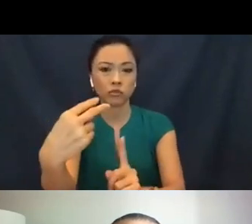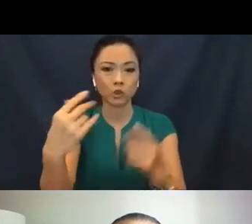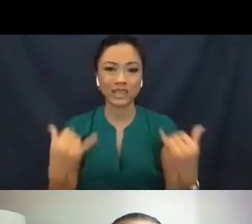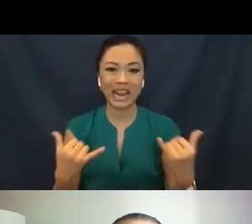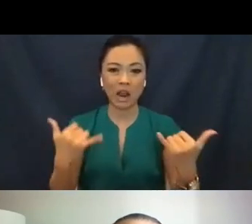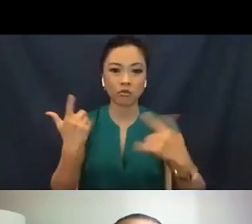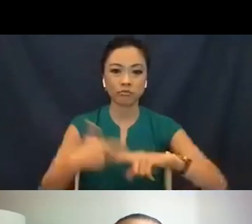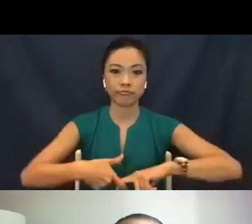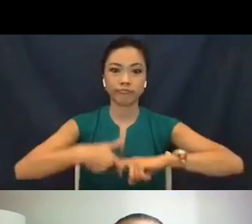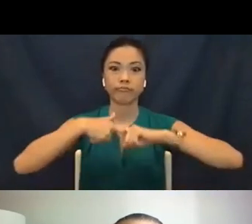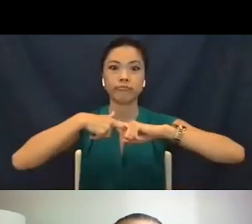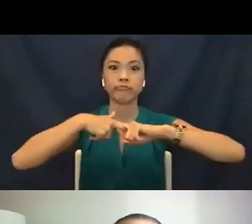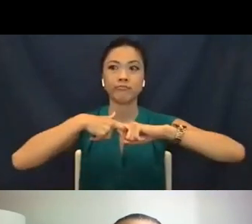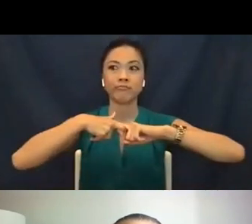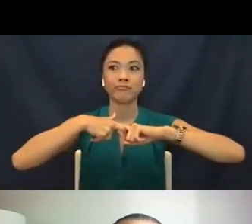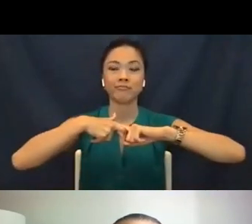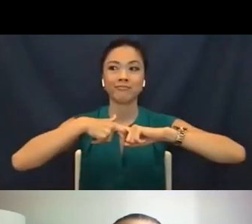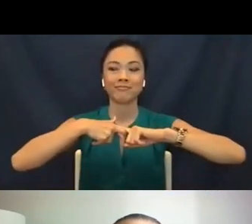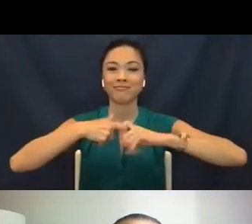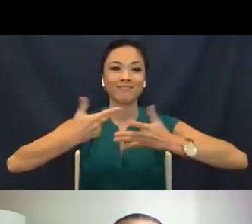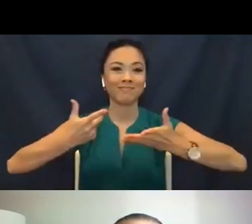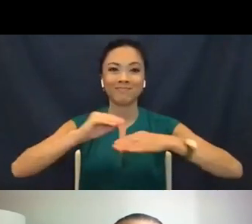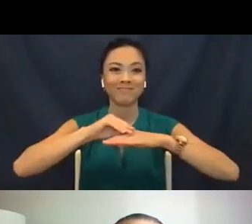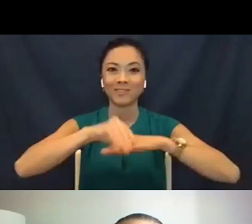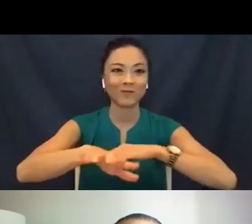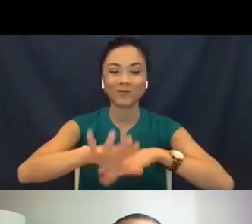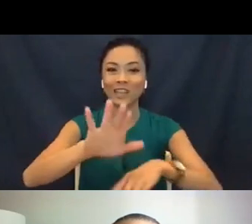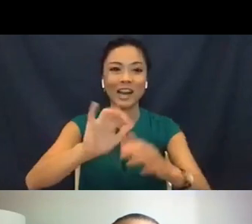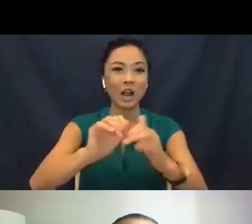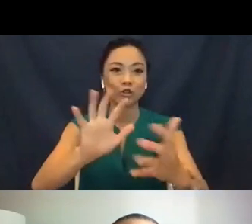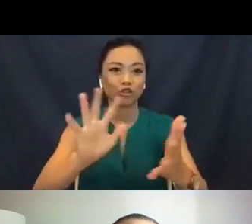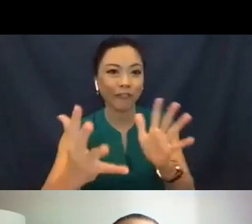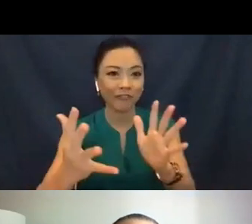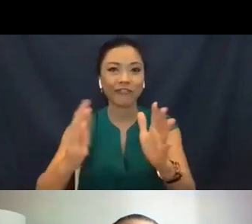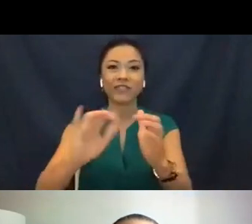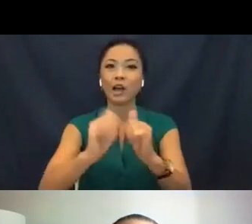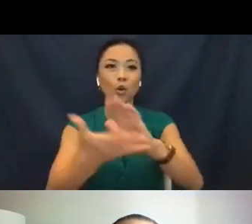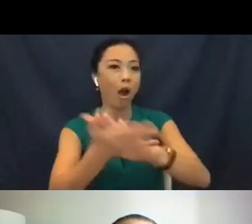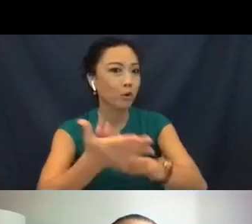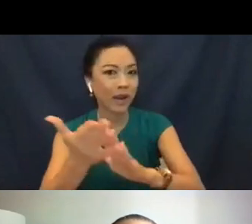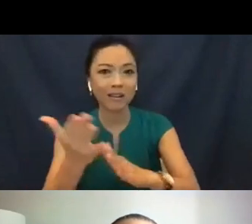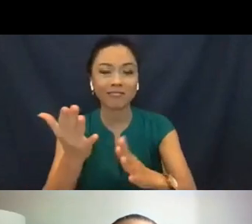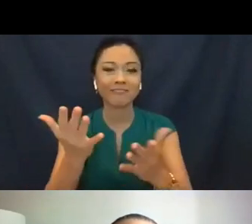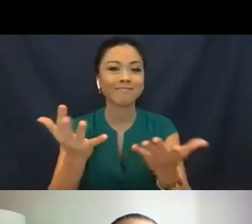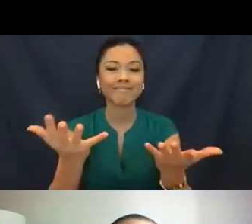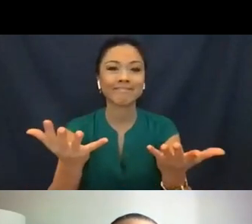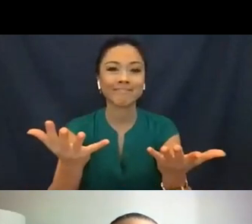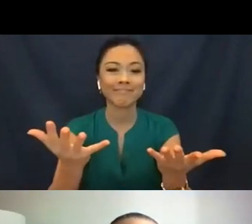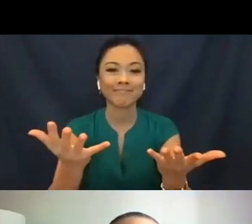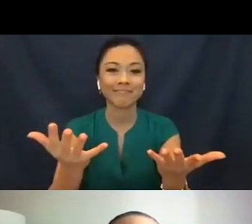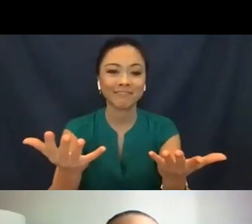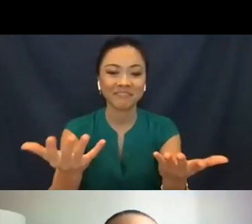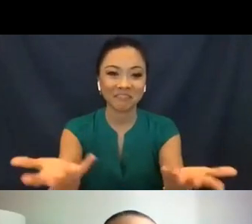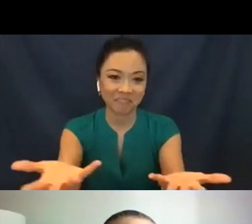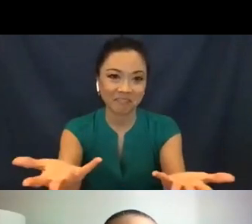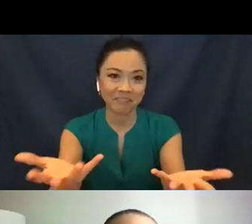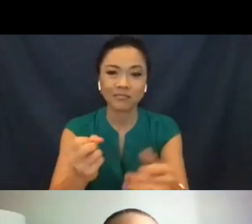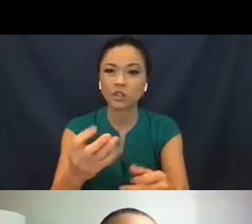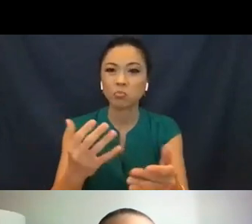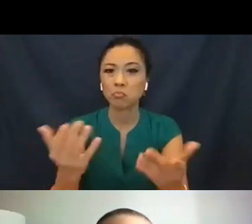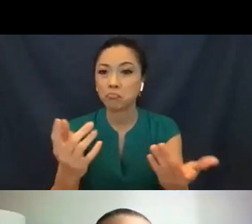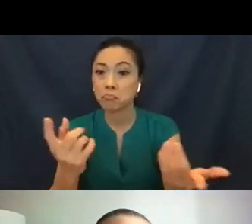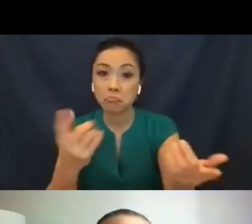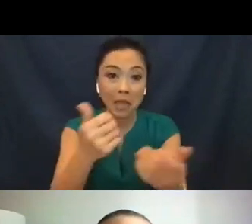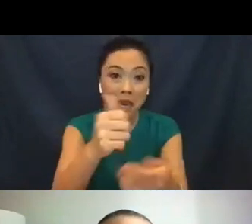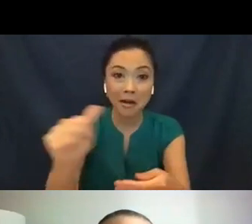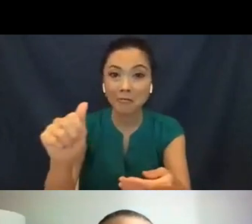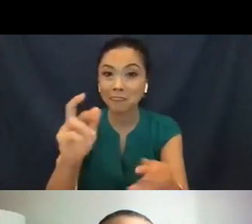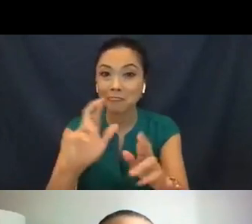or shifting how you operate. Going when you're ready, when the spirit moves you.